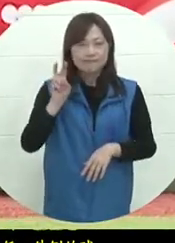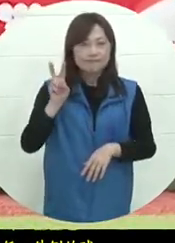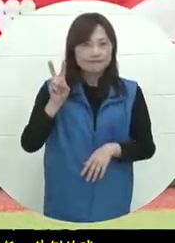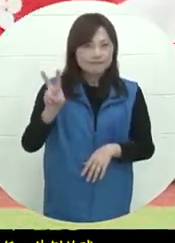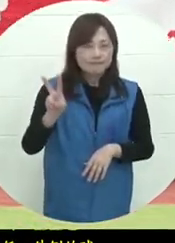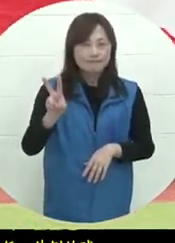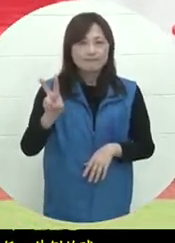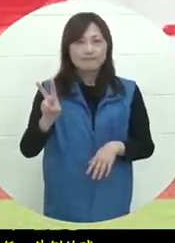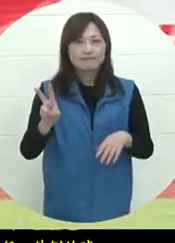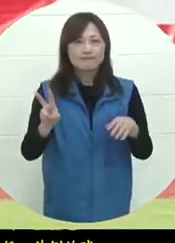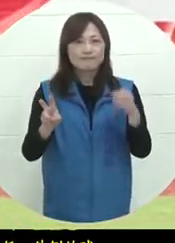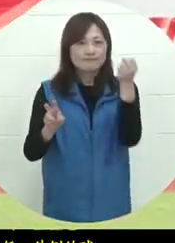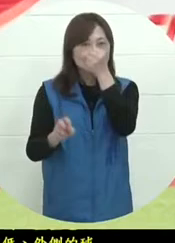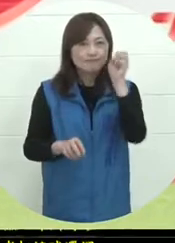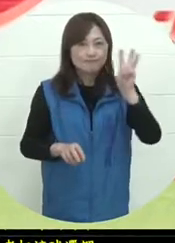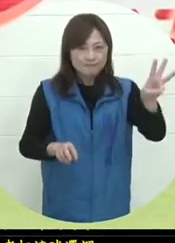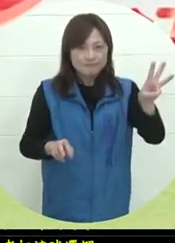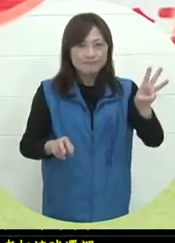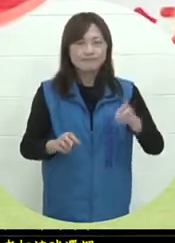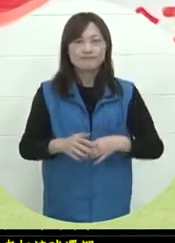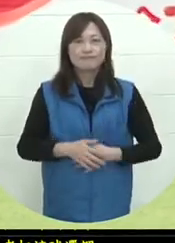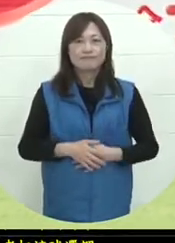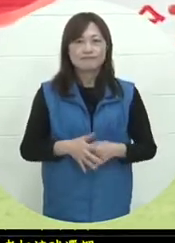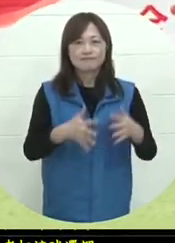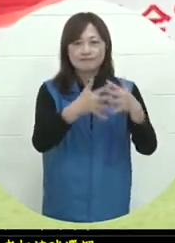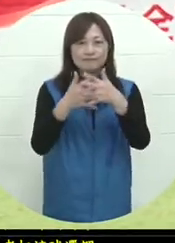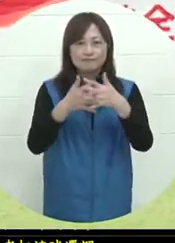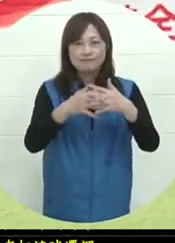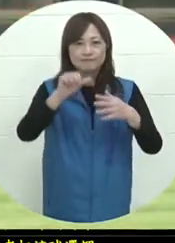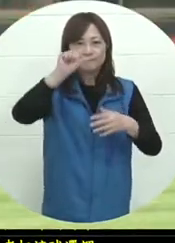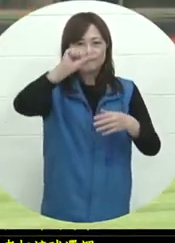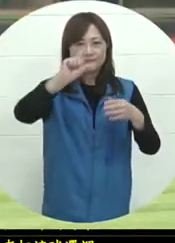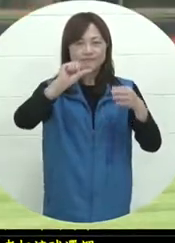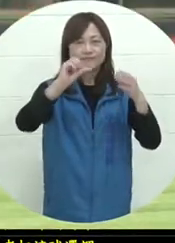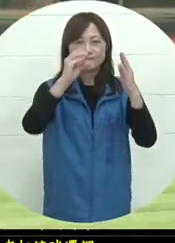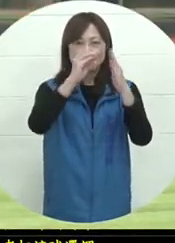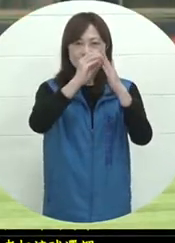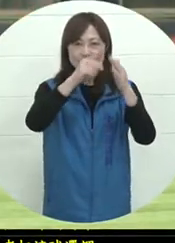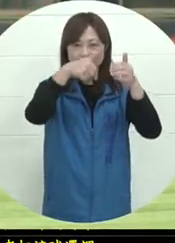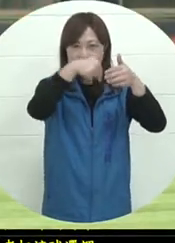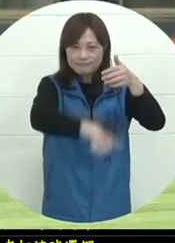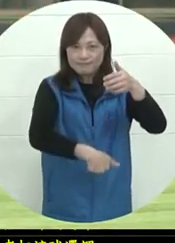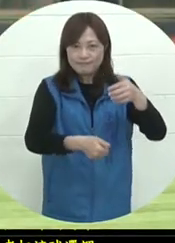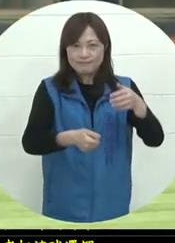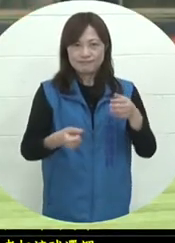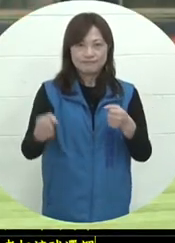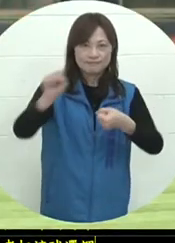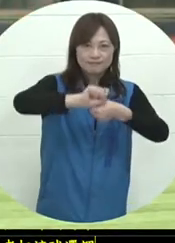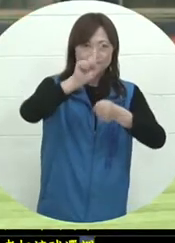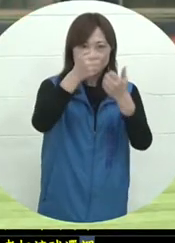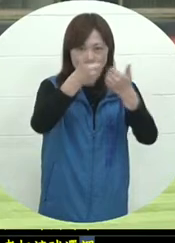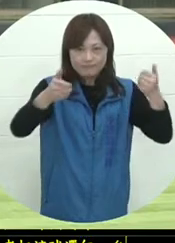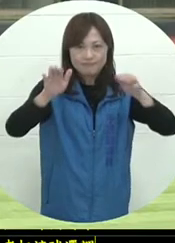were eliminated. After the American team recovered 1 point in the second half of the 5th inning, it is still 5 points behind.